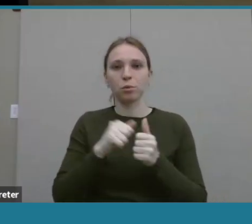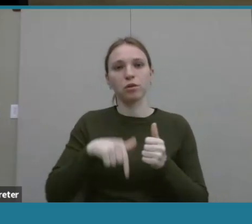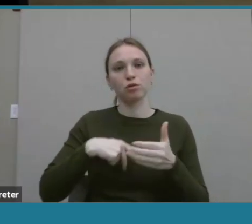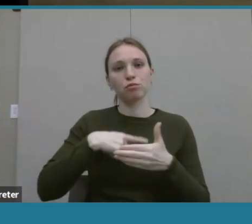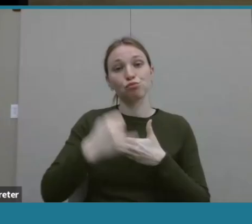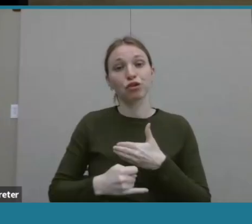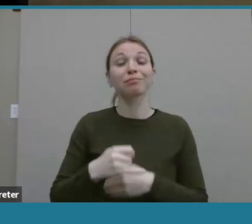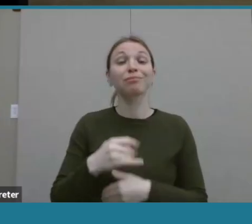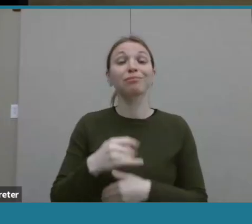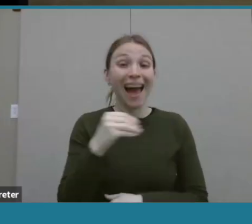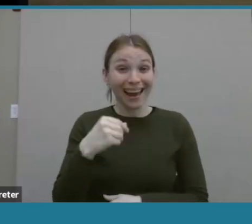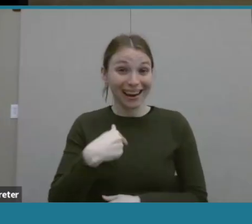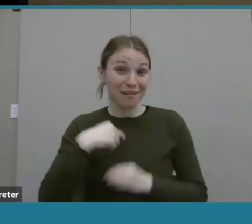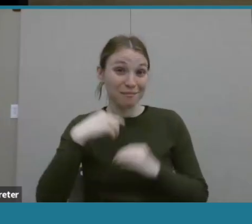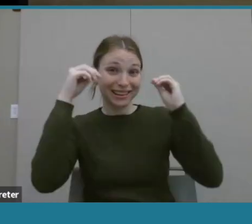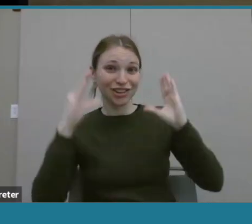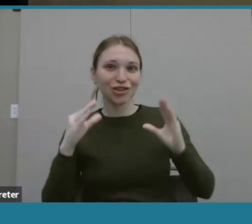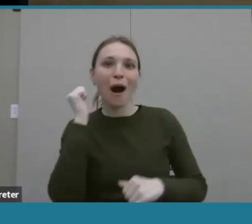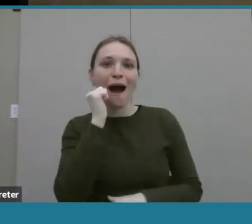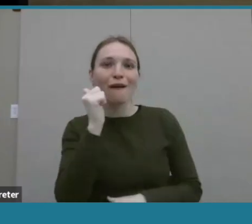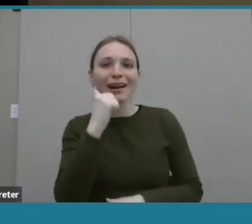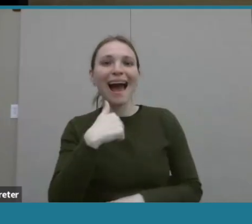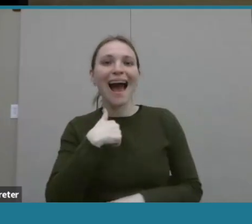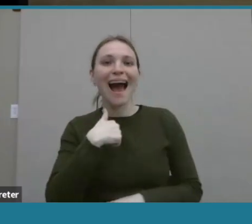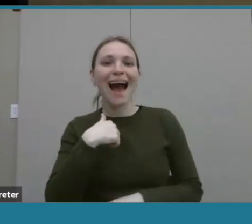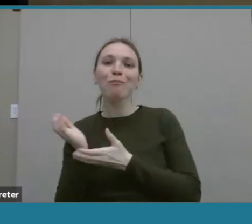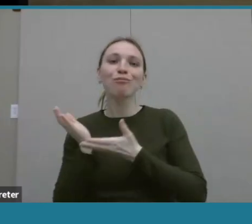to bring back what I learned to my students who love learning about animals. So it was awesome.